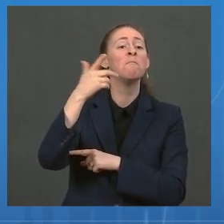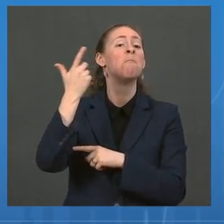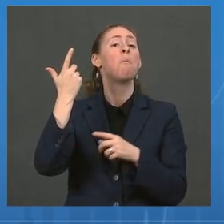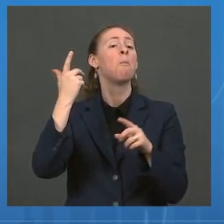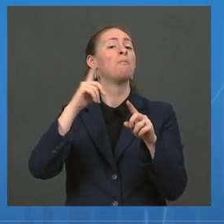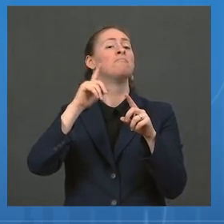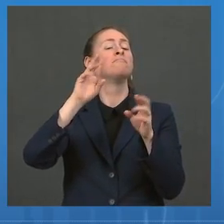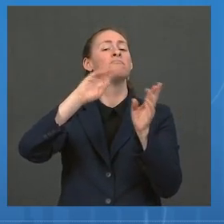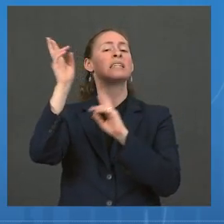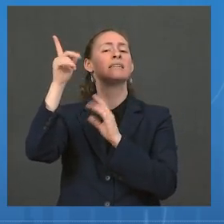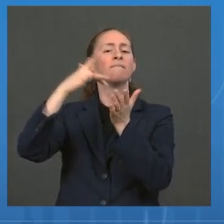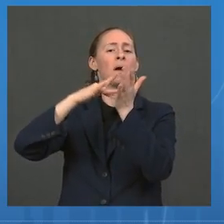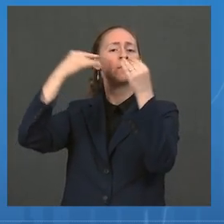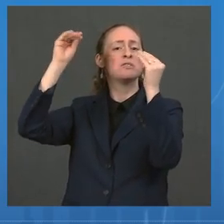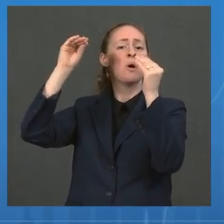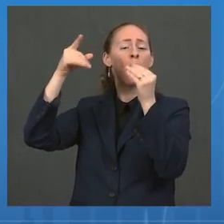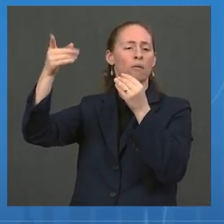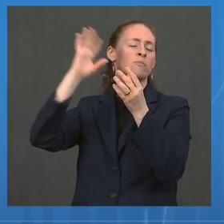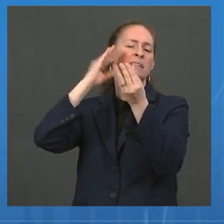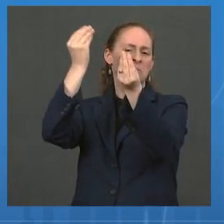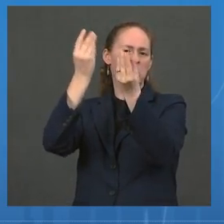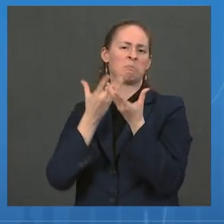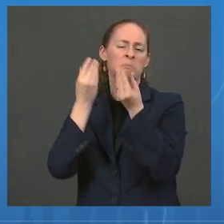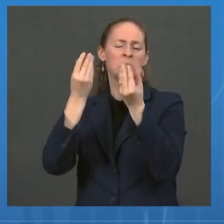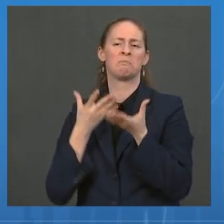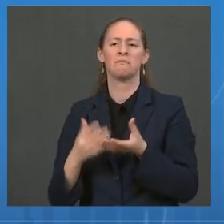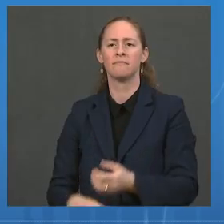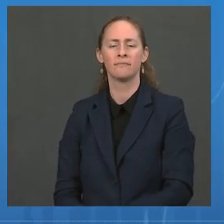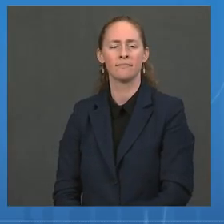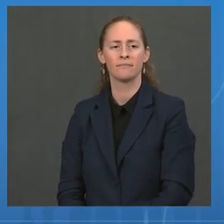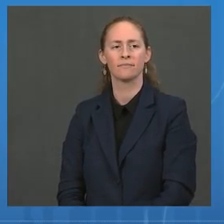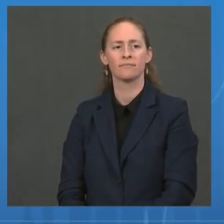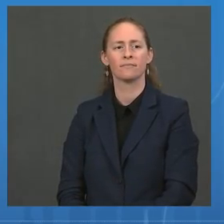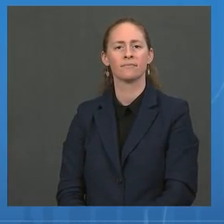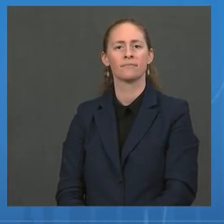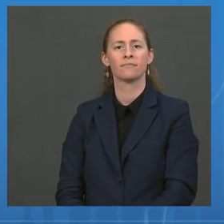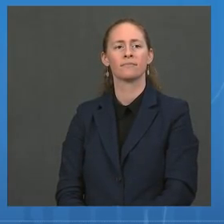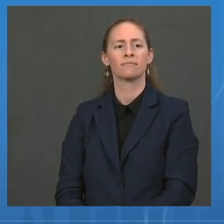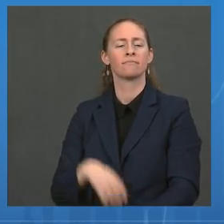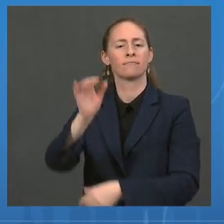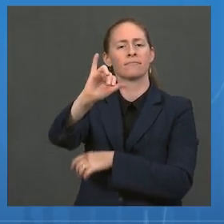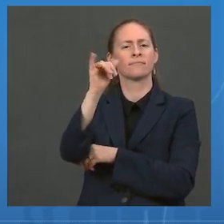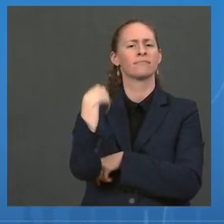that that's just one part of the testing landscape. We also have lab-based PCR tests,